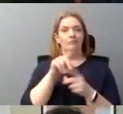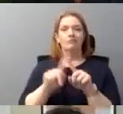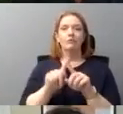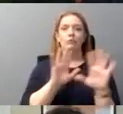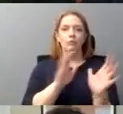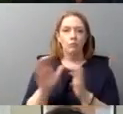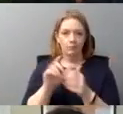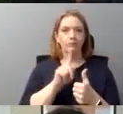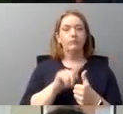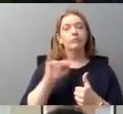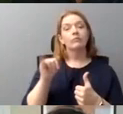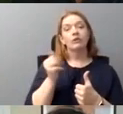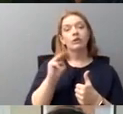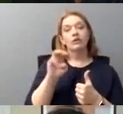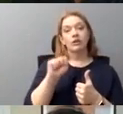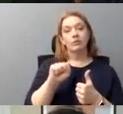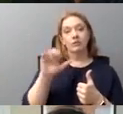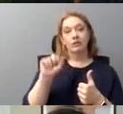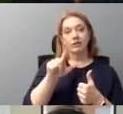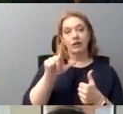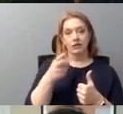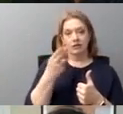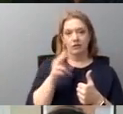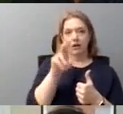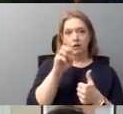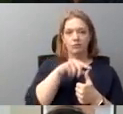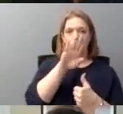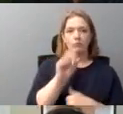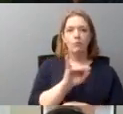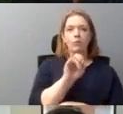The Historic Artists Homes and Studios program which is a program of The National Trust for